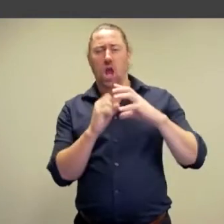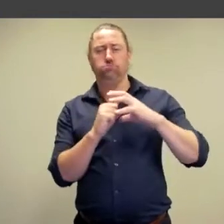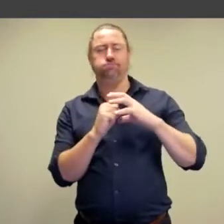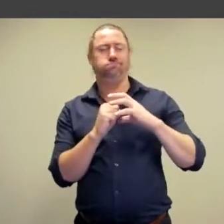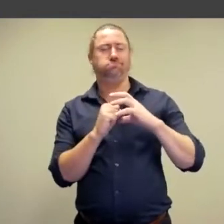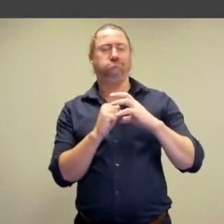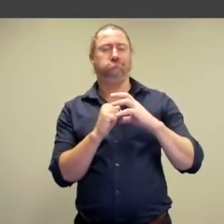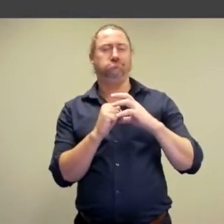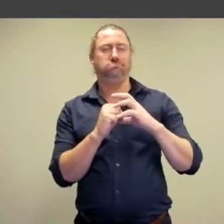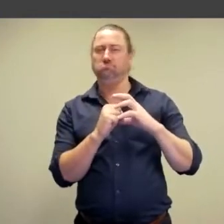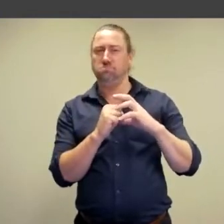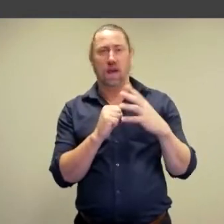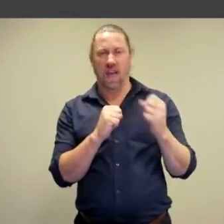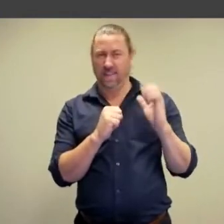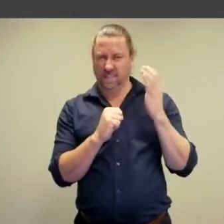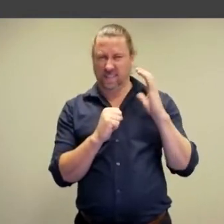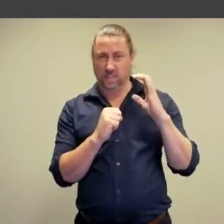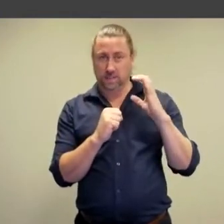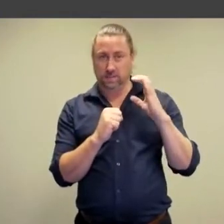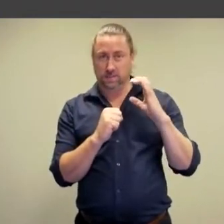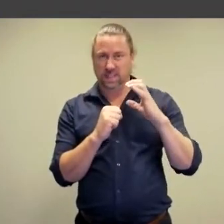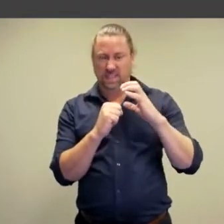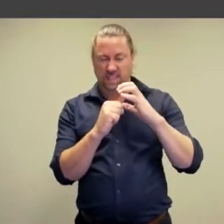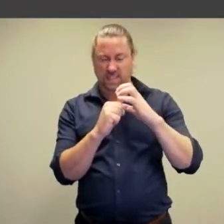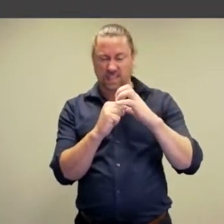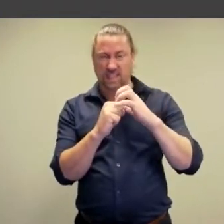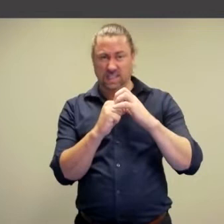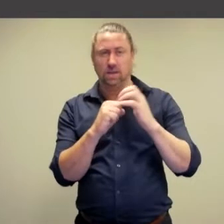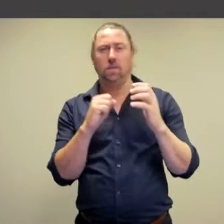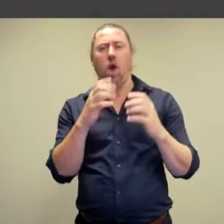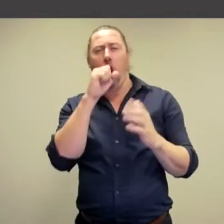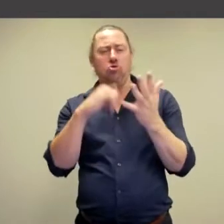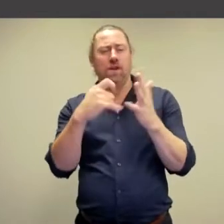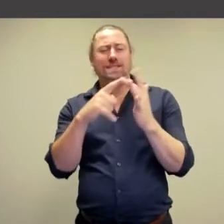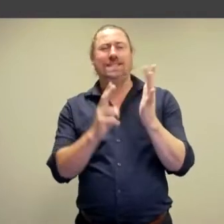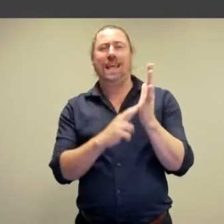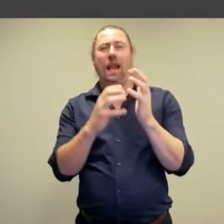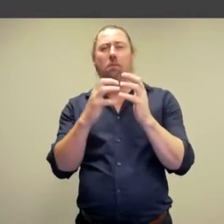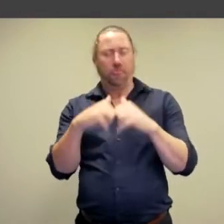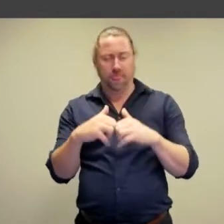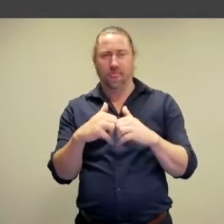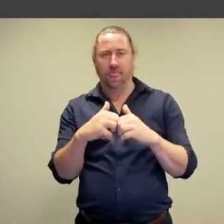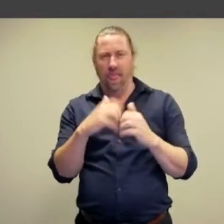but as she continues squeezing, the skin,